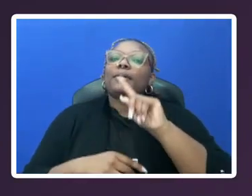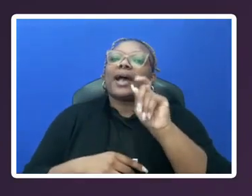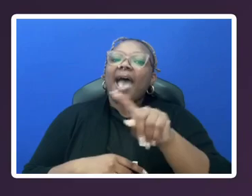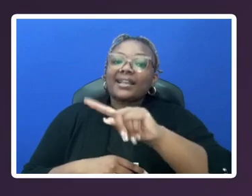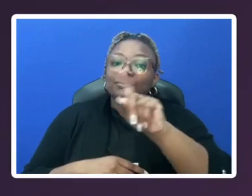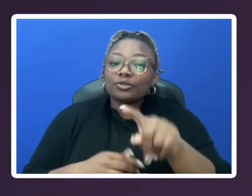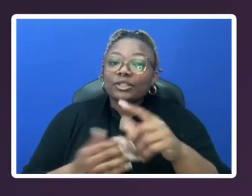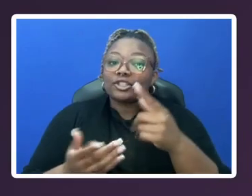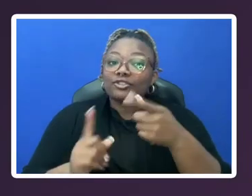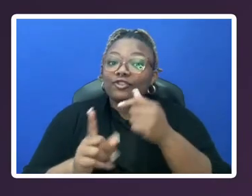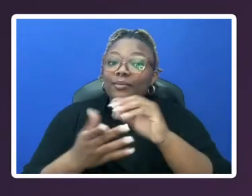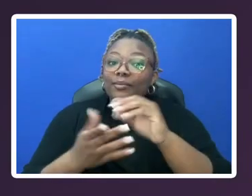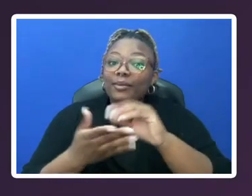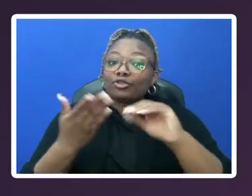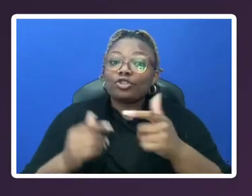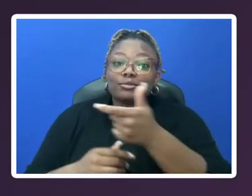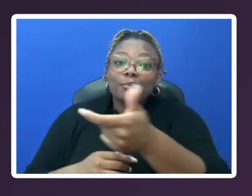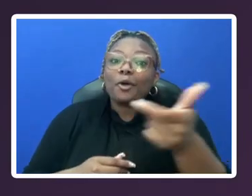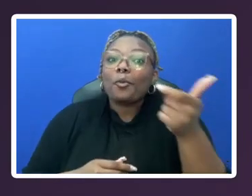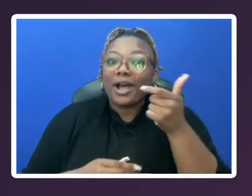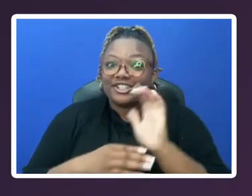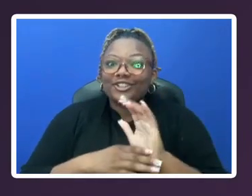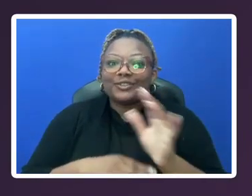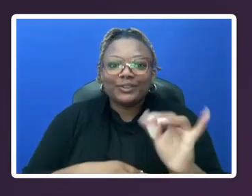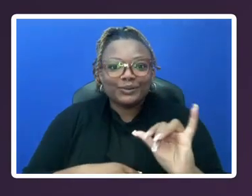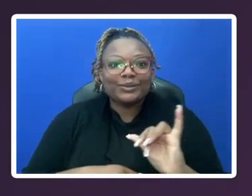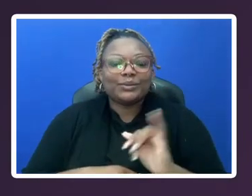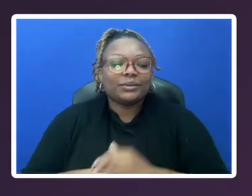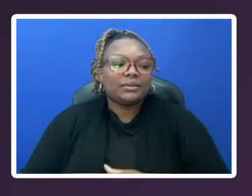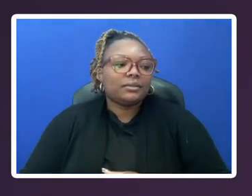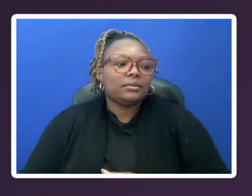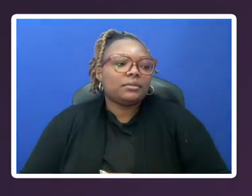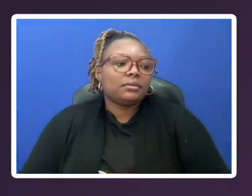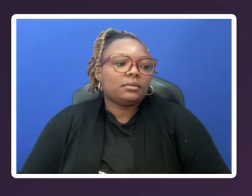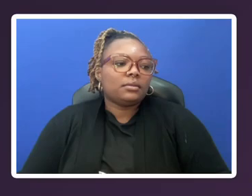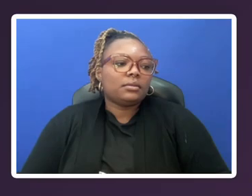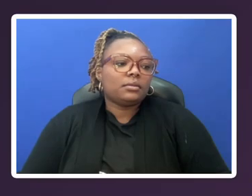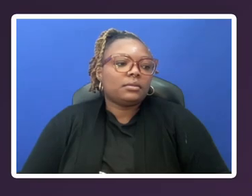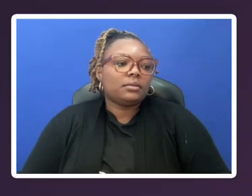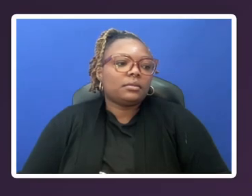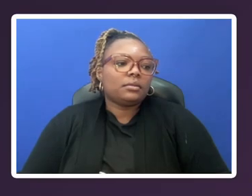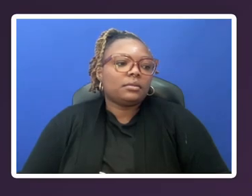watching this video as well. So, we hope that encourages all of us to ask questions and seek